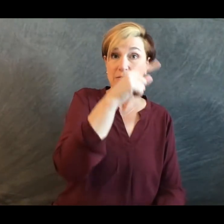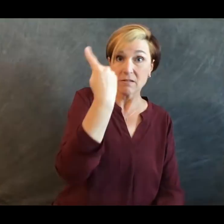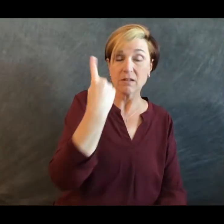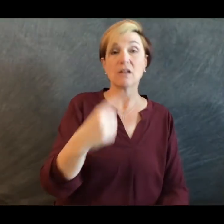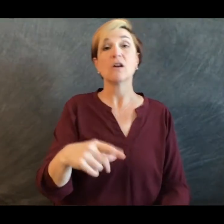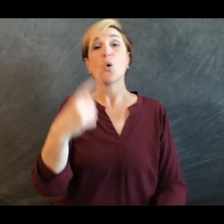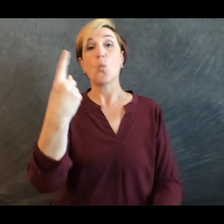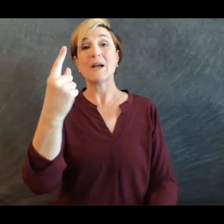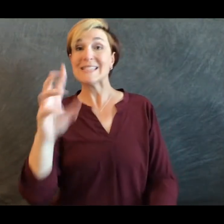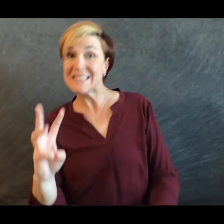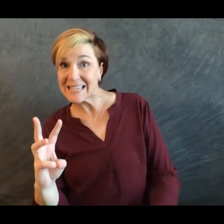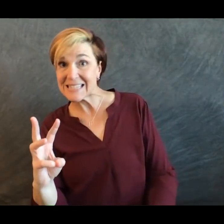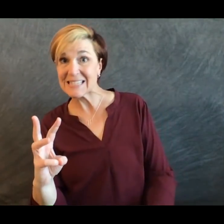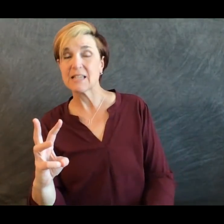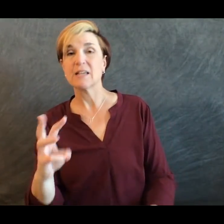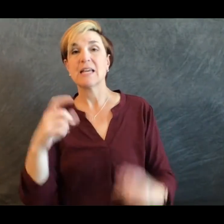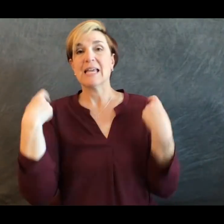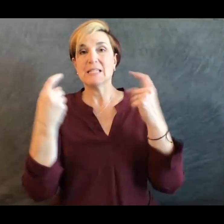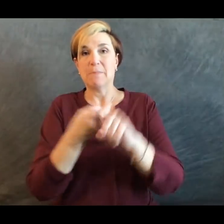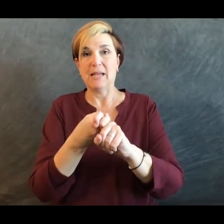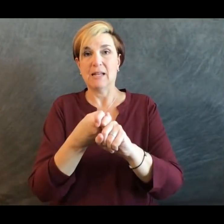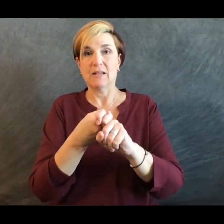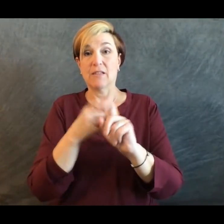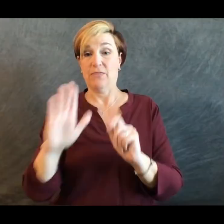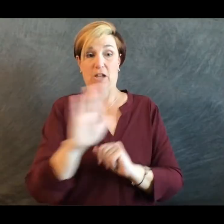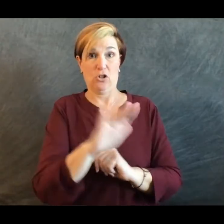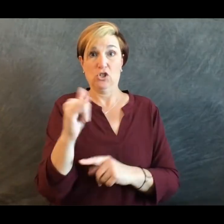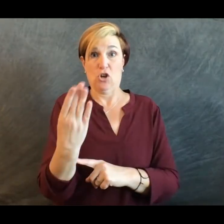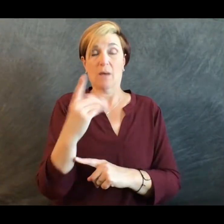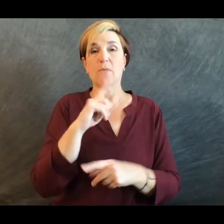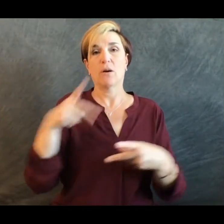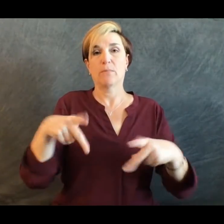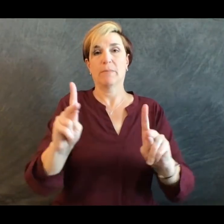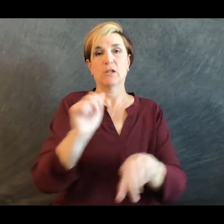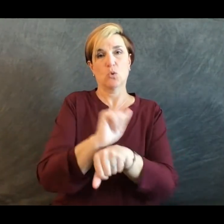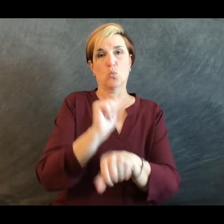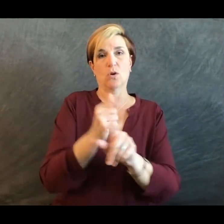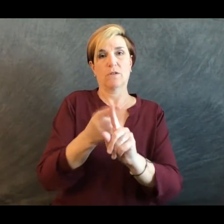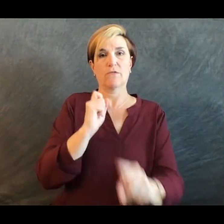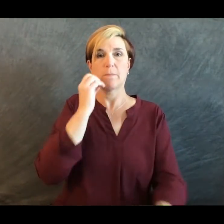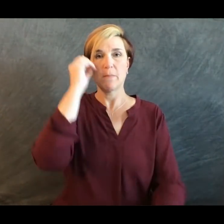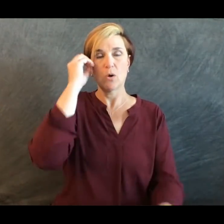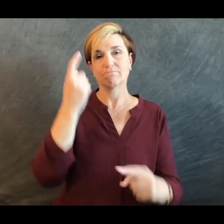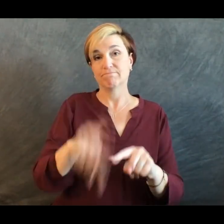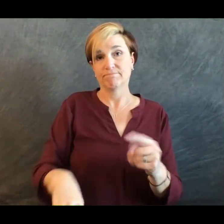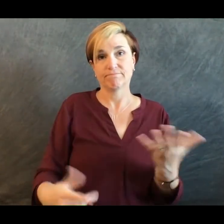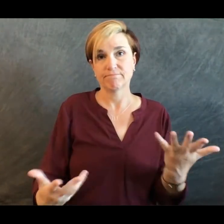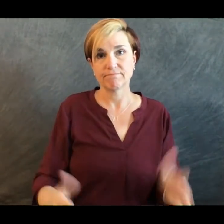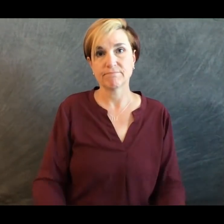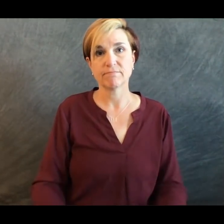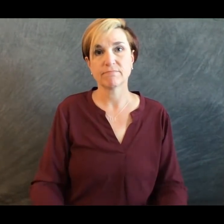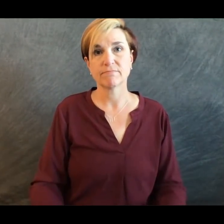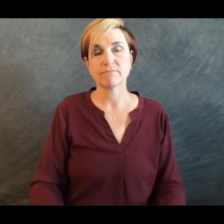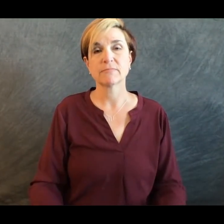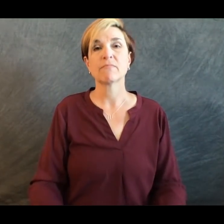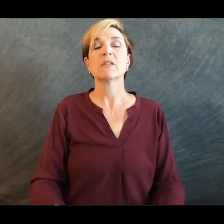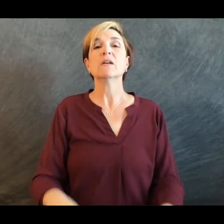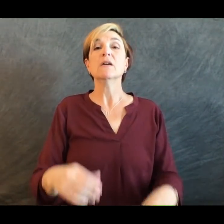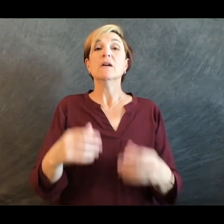them work from home people of color are more likely to live in densely packed areas and in multi-generational housing which situations which create higher